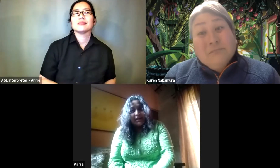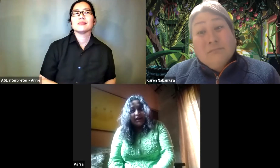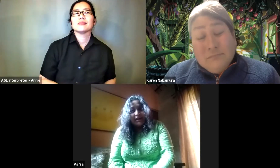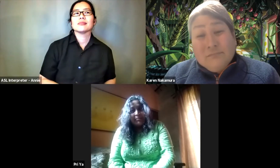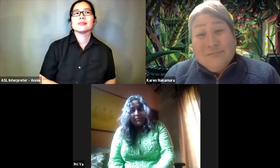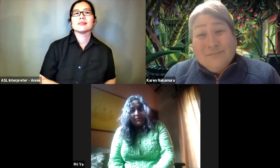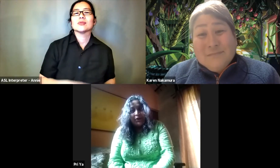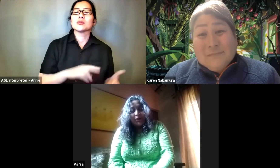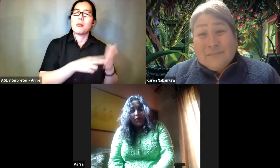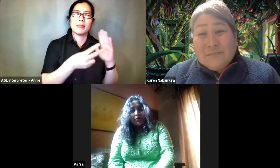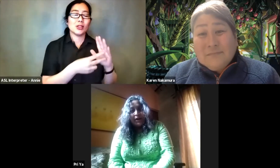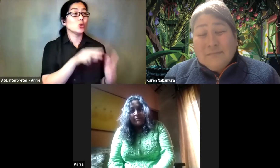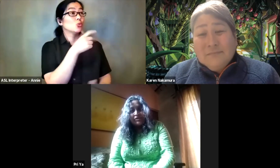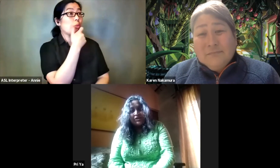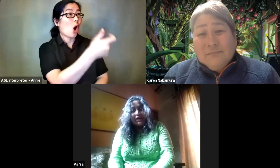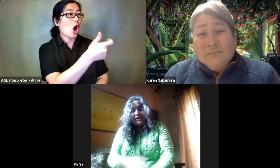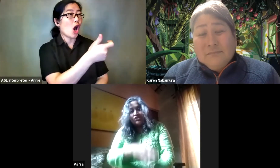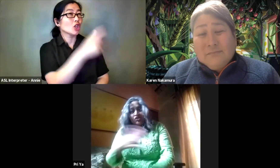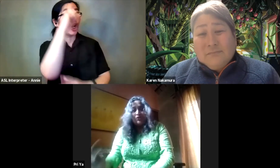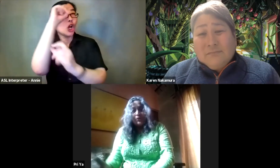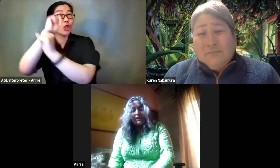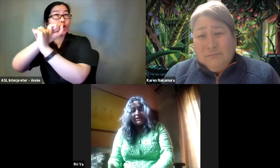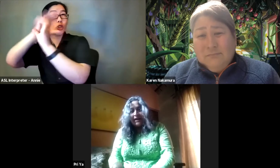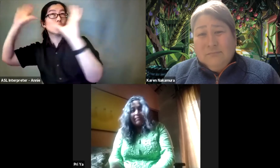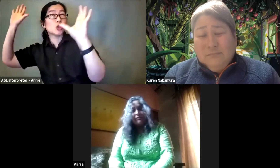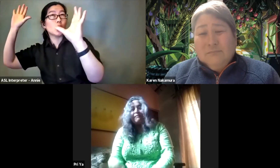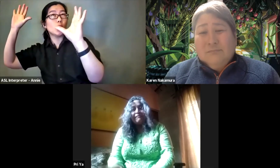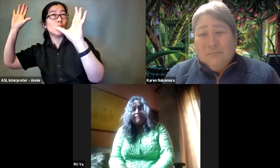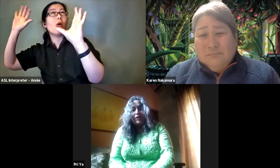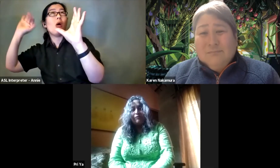Priya Ramasubban: You know, or that society is just doing this and I'm you know falling